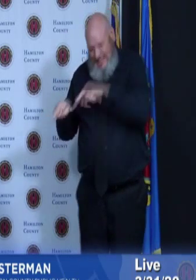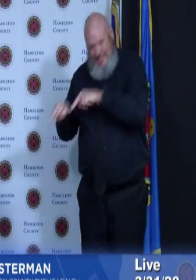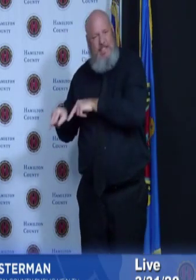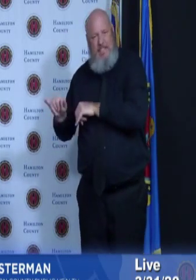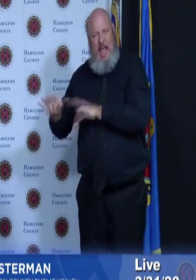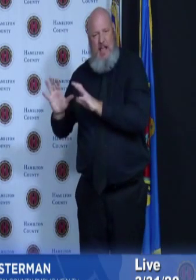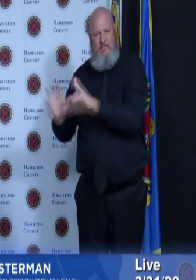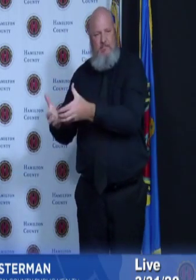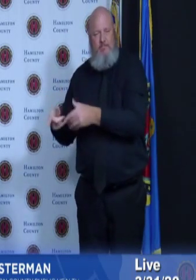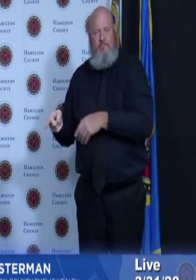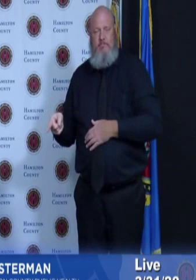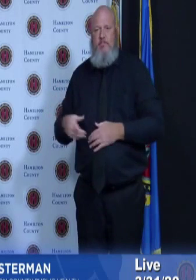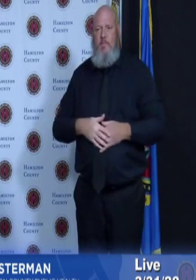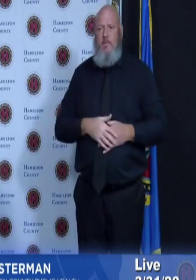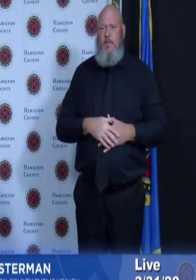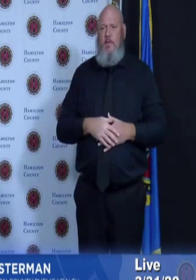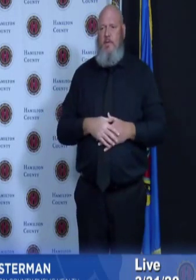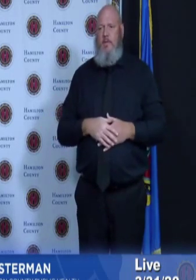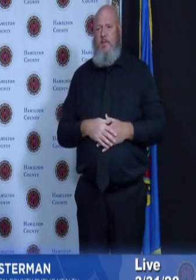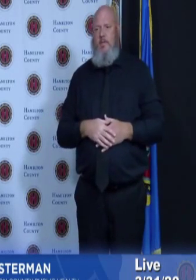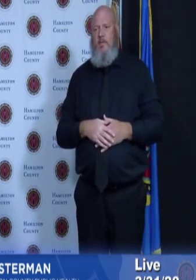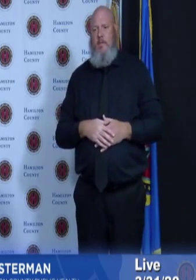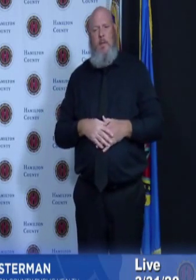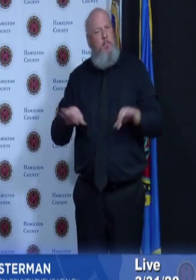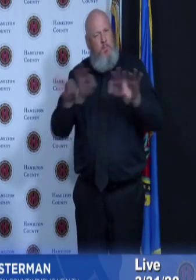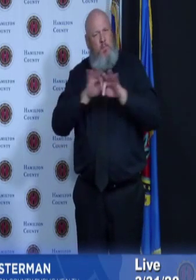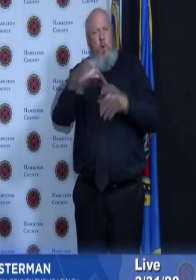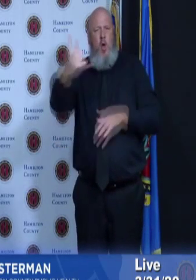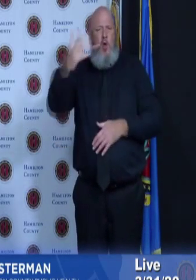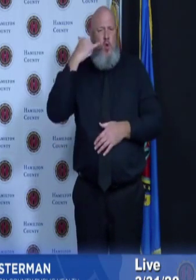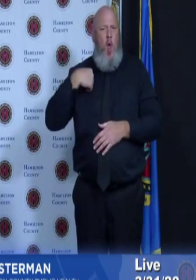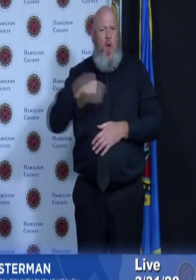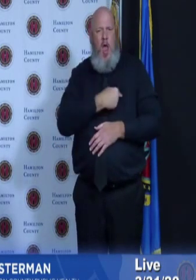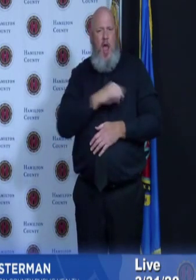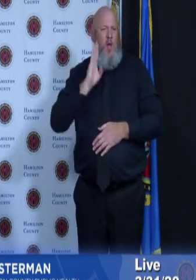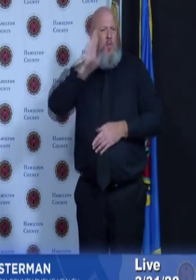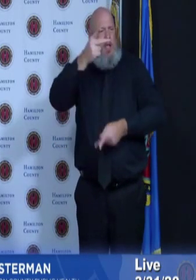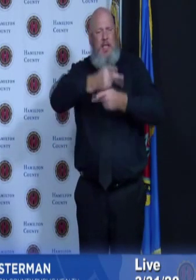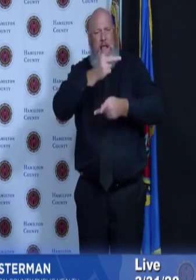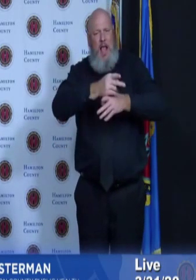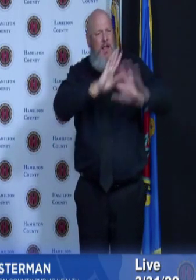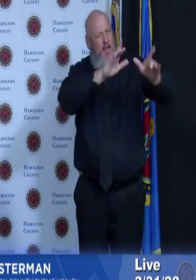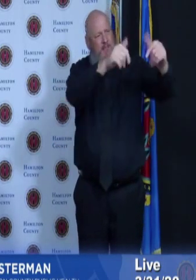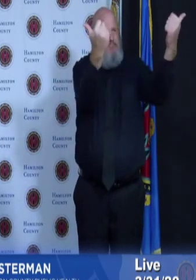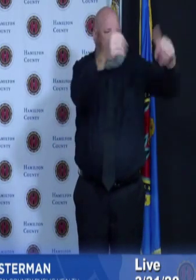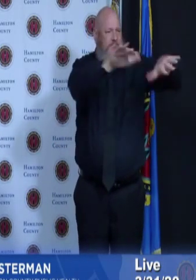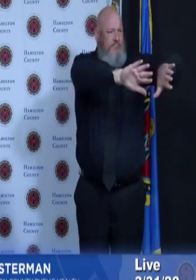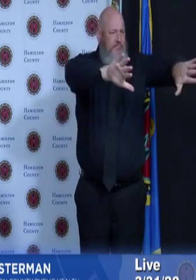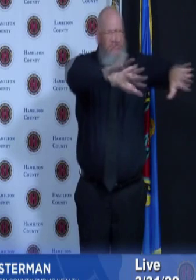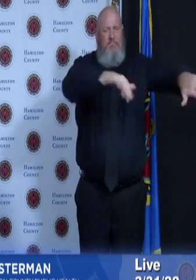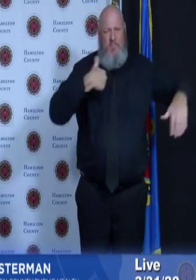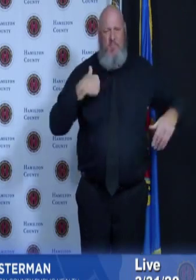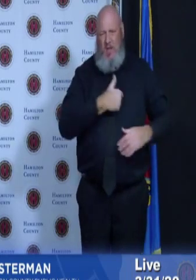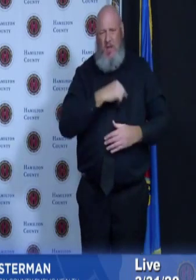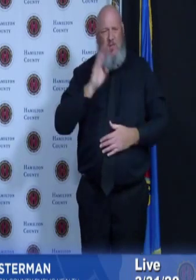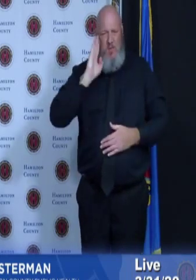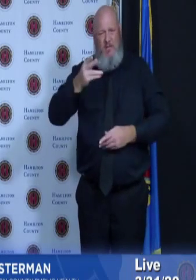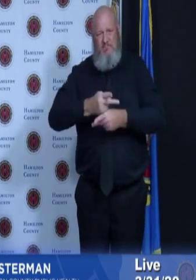inspection and then with the coordination and cooperation with our jurisdictions we're able to gain compliance